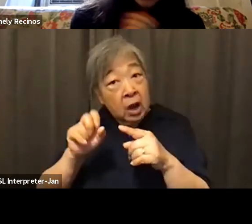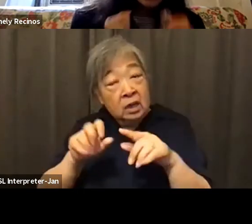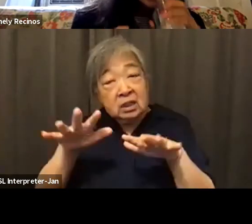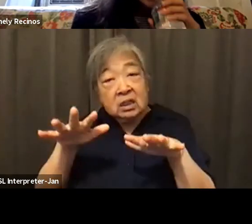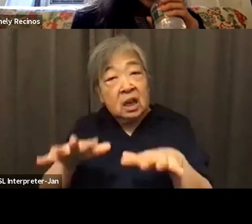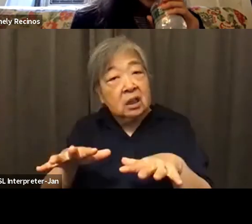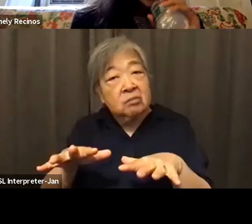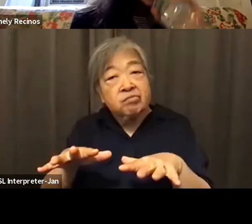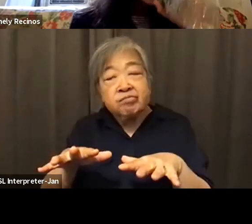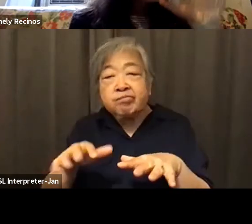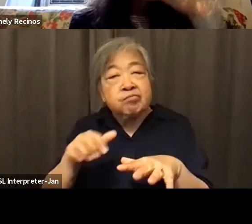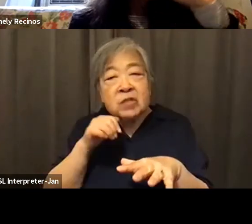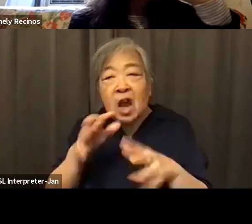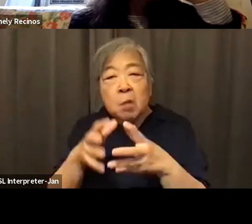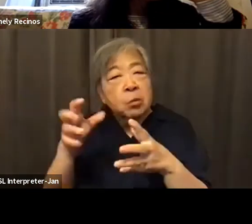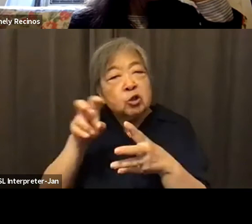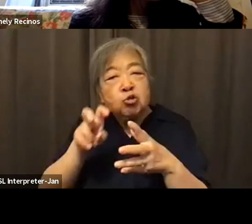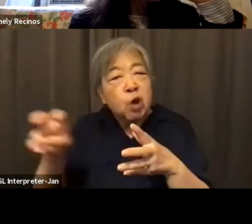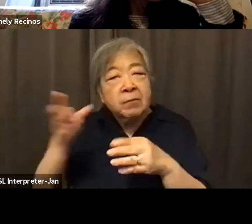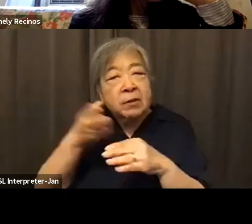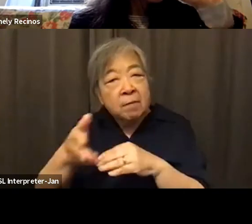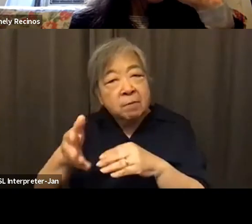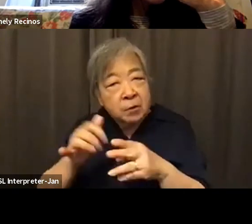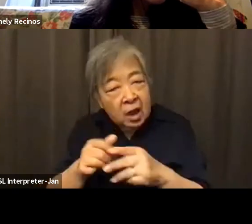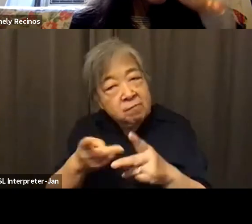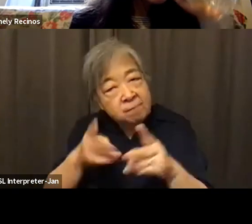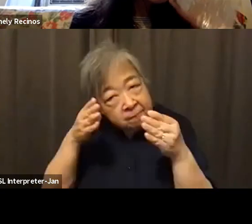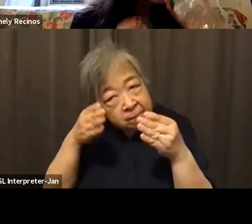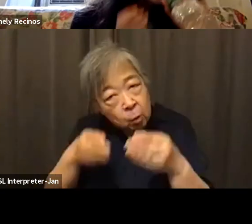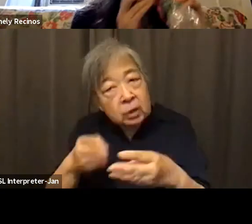It was all about just creating a life here.